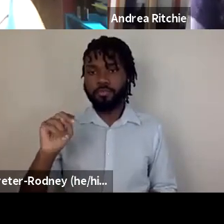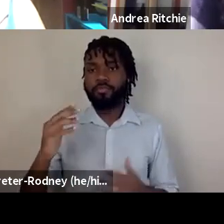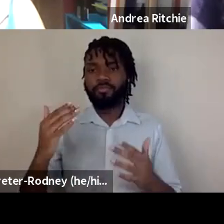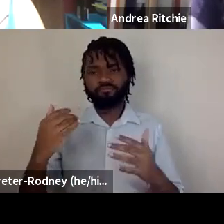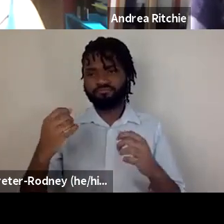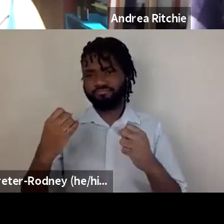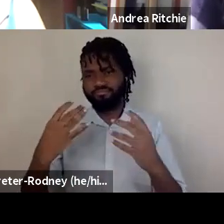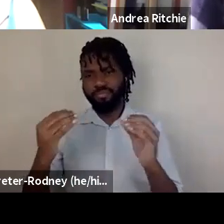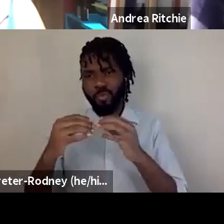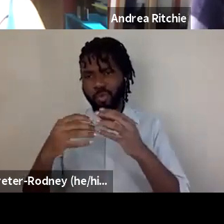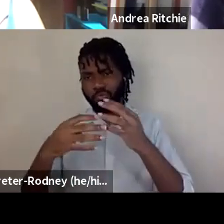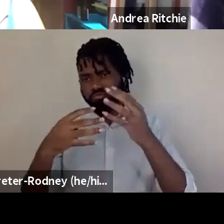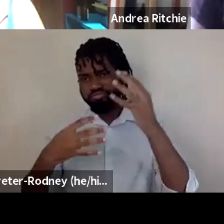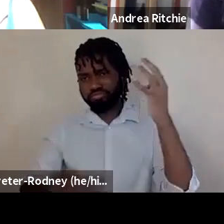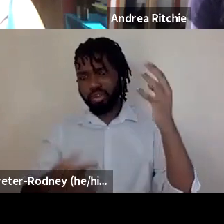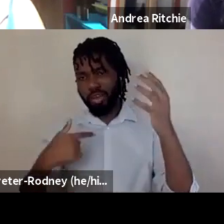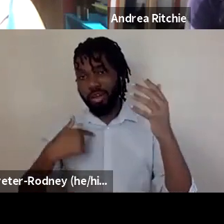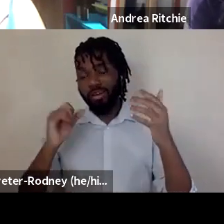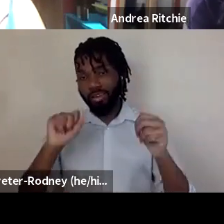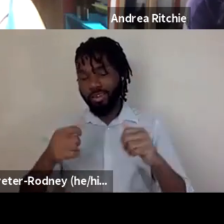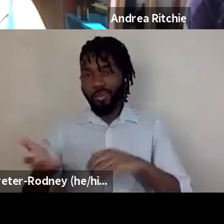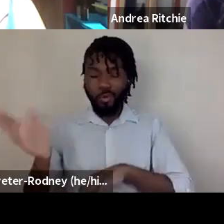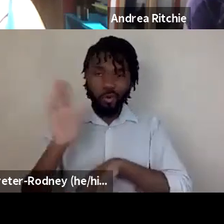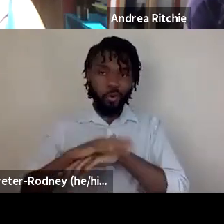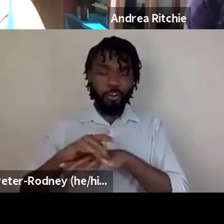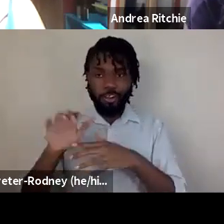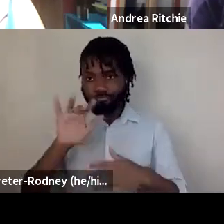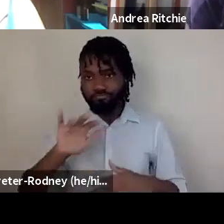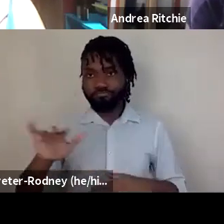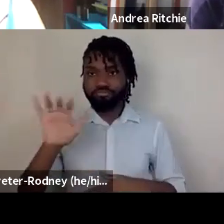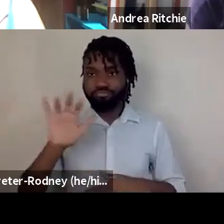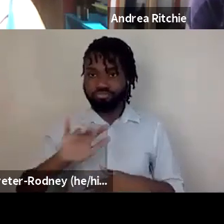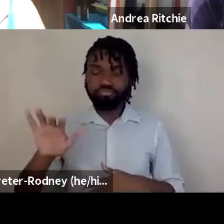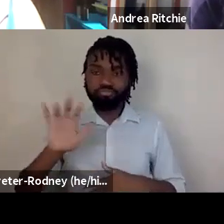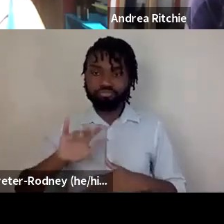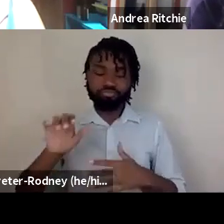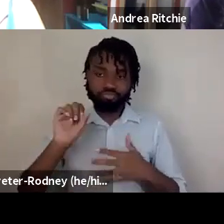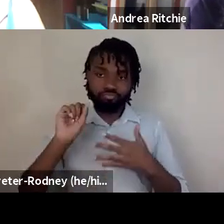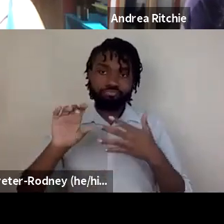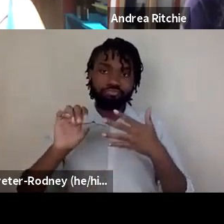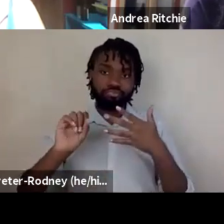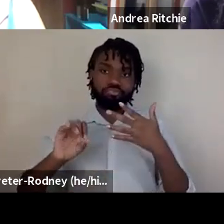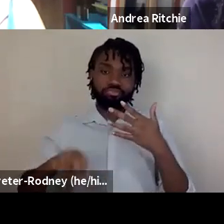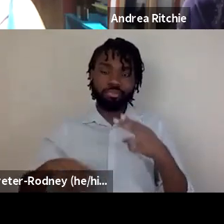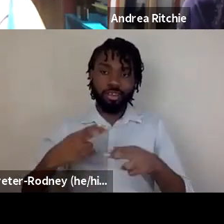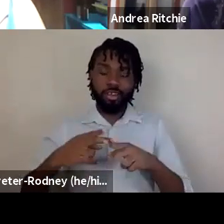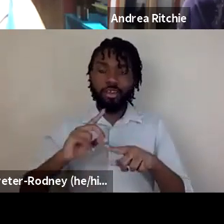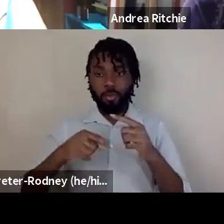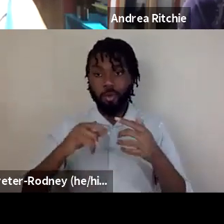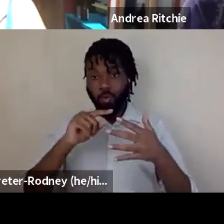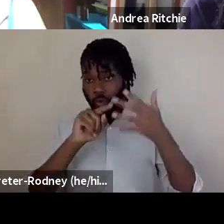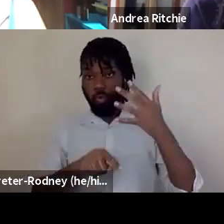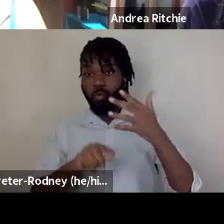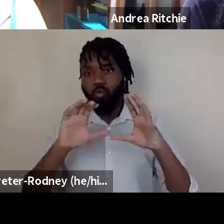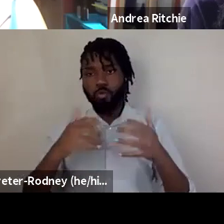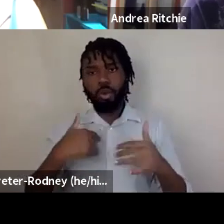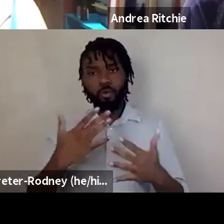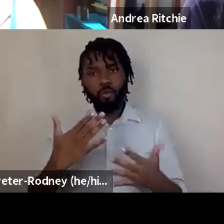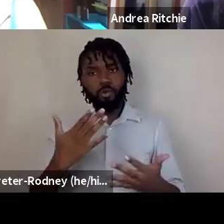I could be spelling names all day, but I really wanted to name those teachers who have been holding me in accountability for decades,